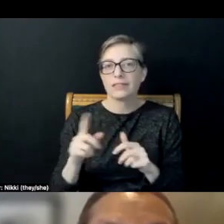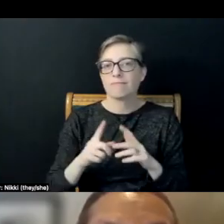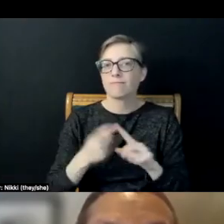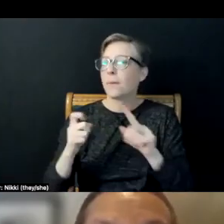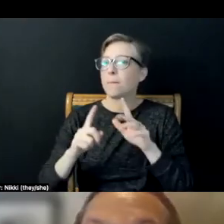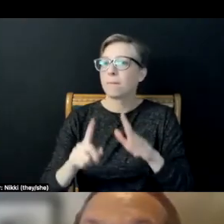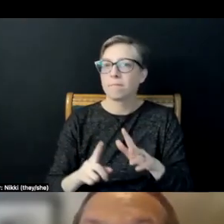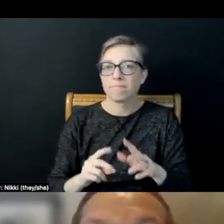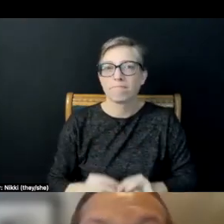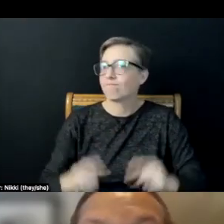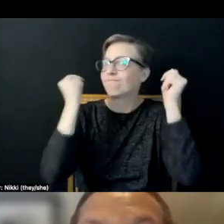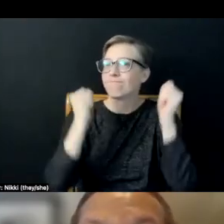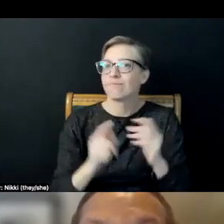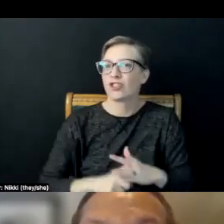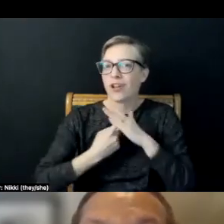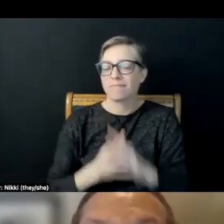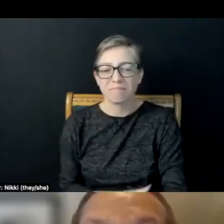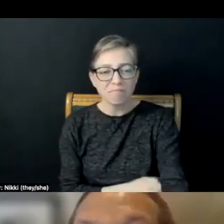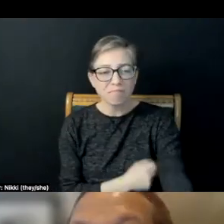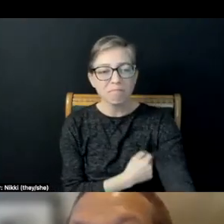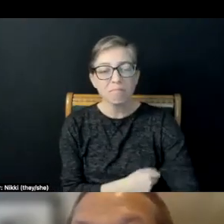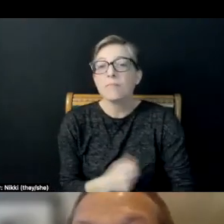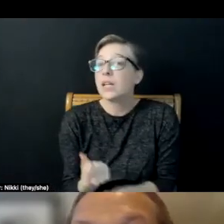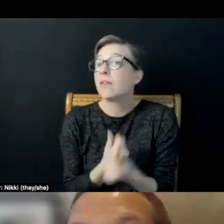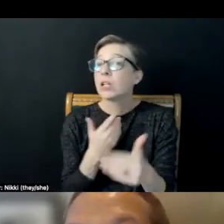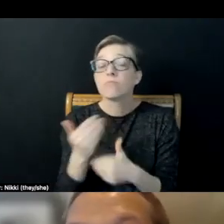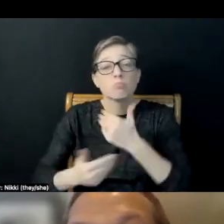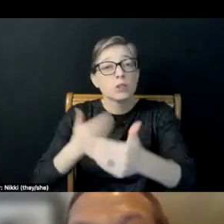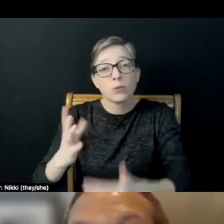Everything went fine, Jackson ended up having an enema, passed his